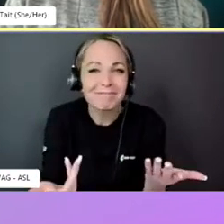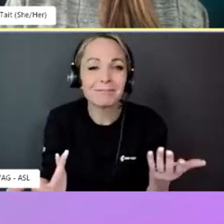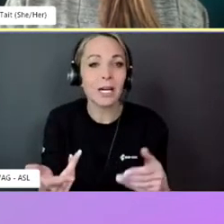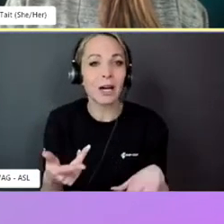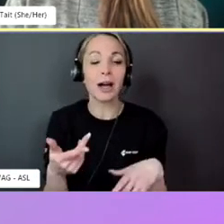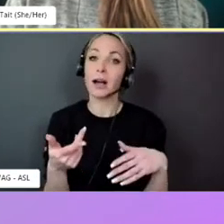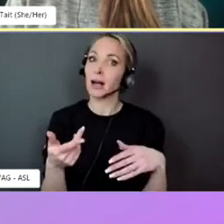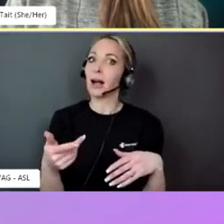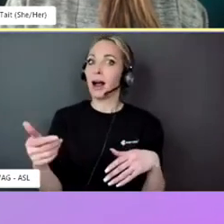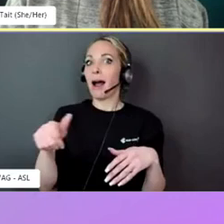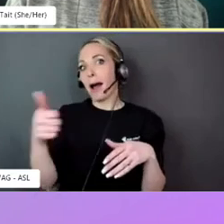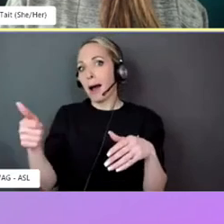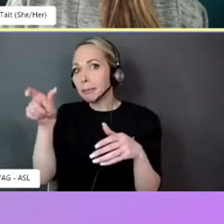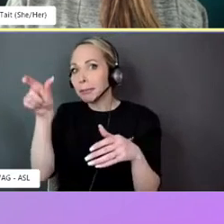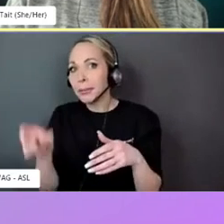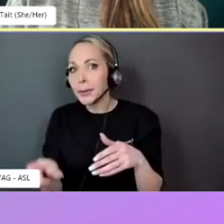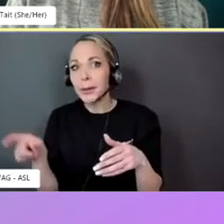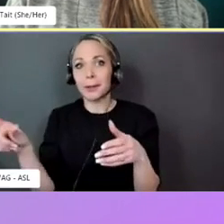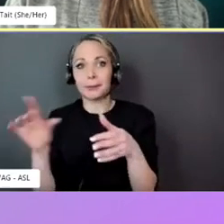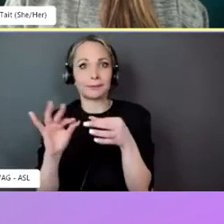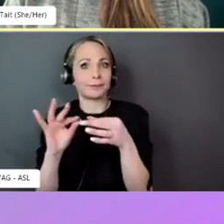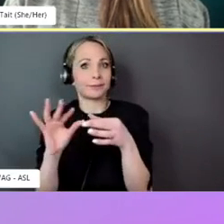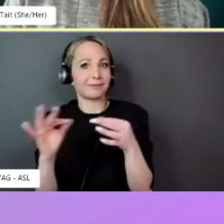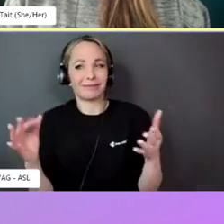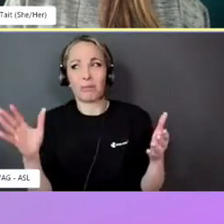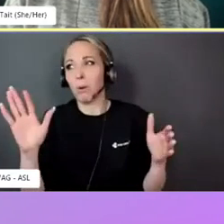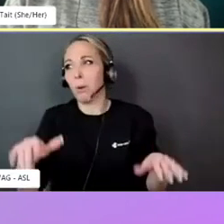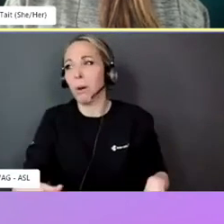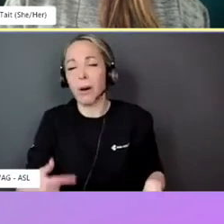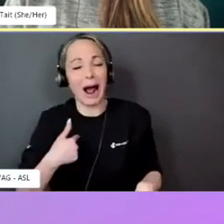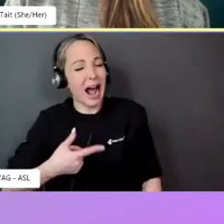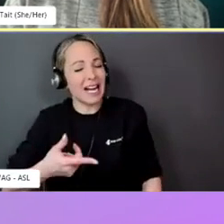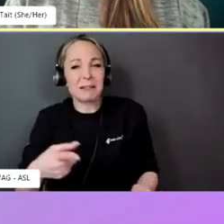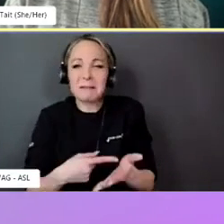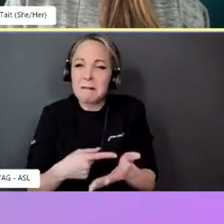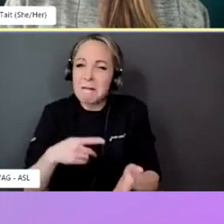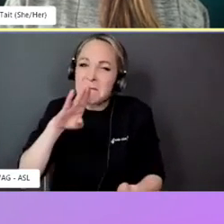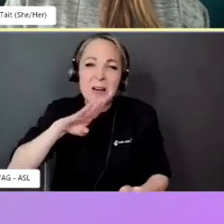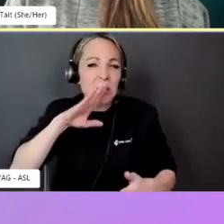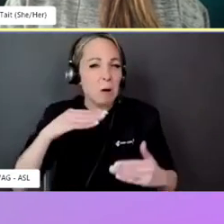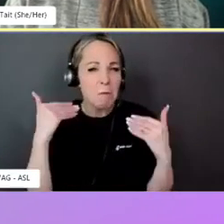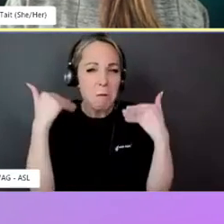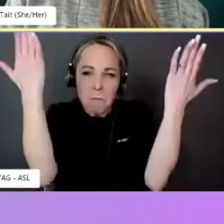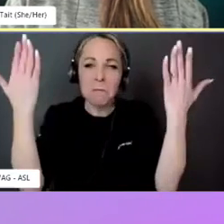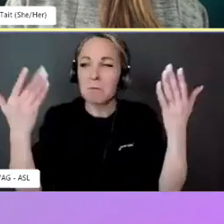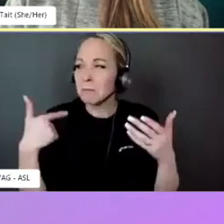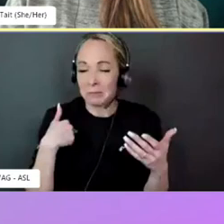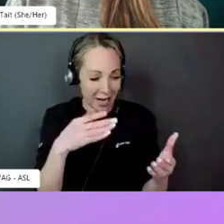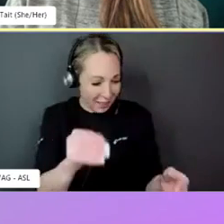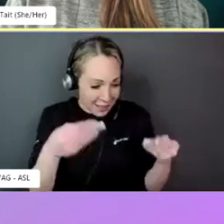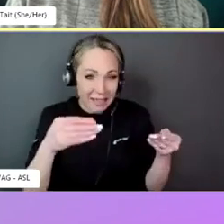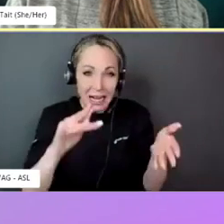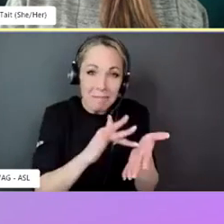it in our careers here" it's a wonder I haven't shattered my phone slash ipen, etcetera come I've thrown